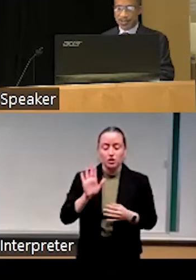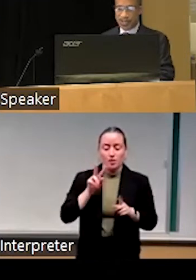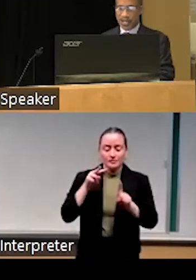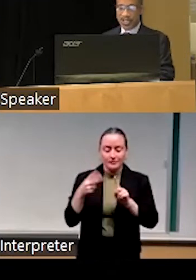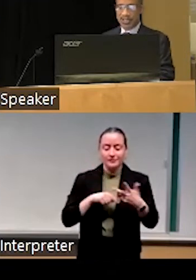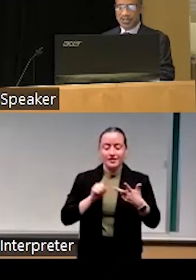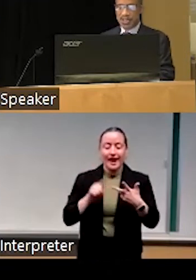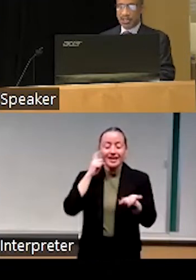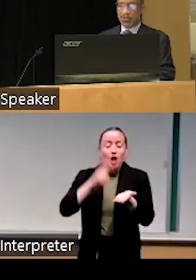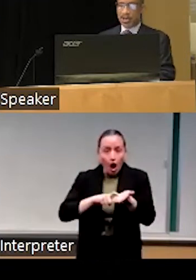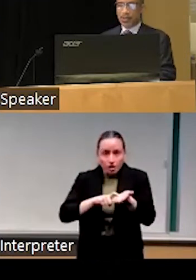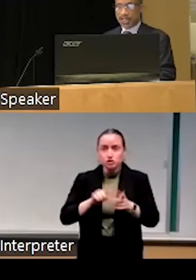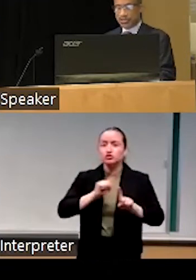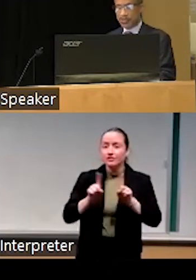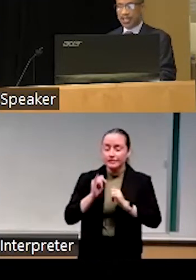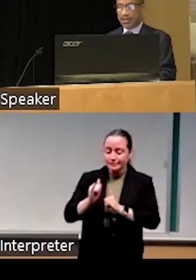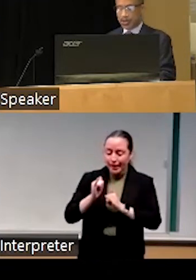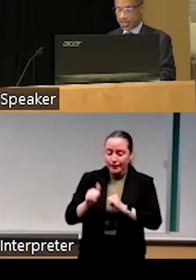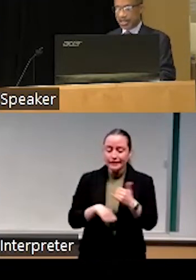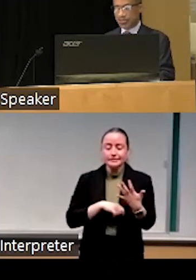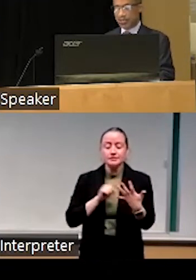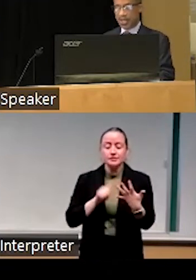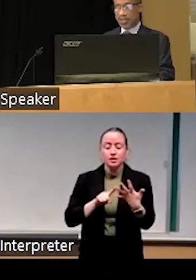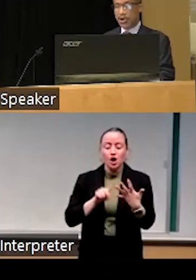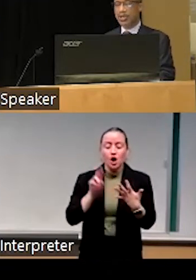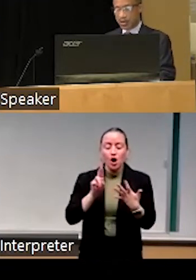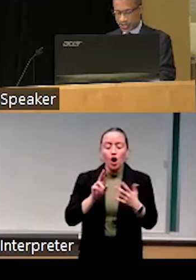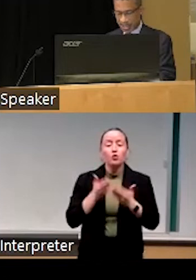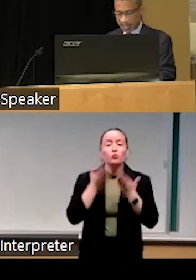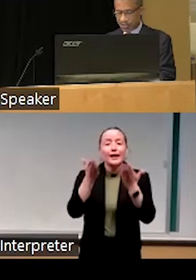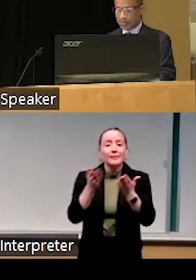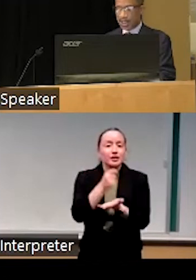and similarities recommending treatment and negotiating treatment and negotiating agreement